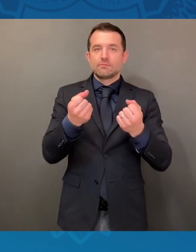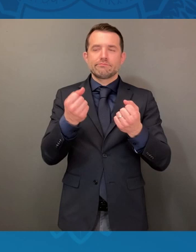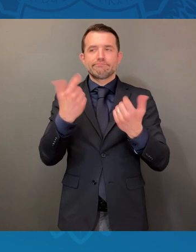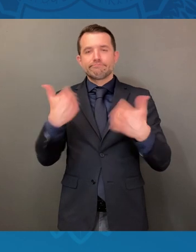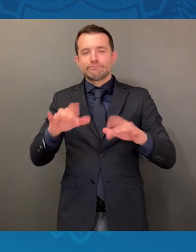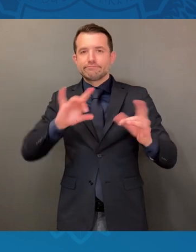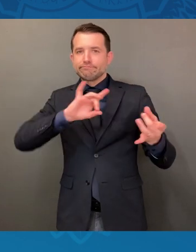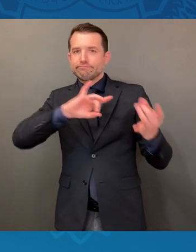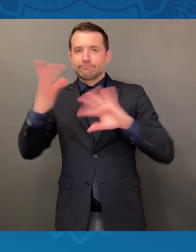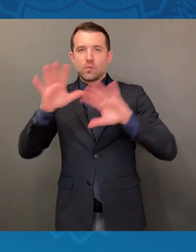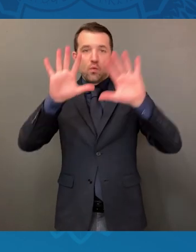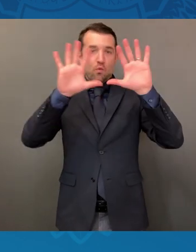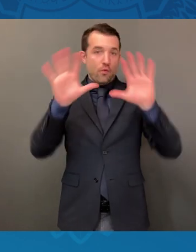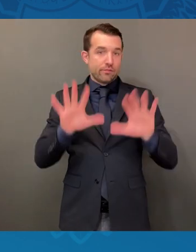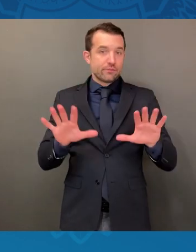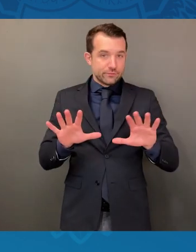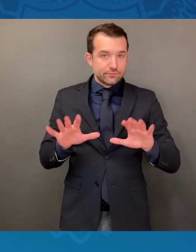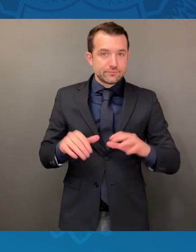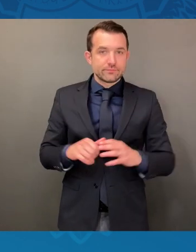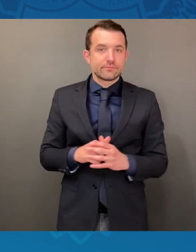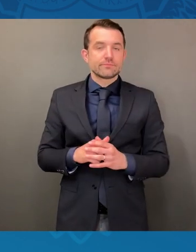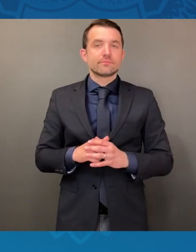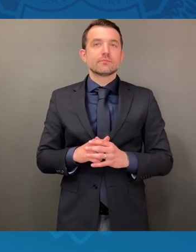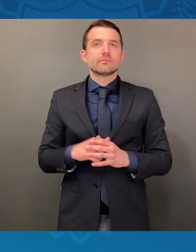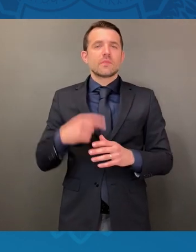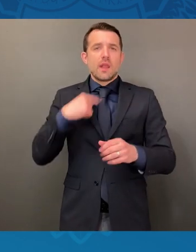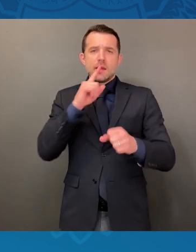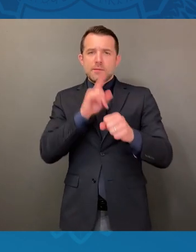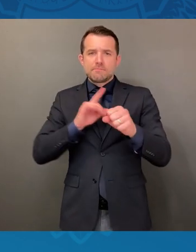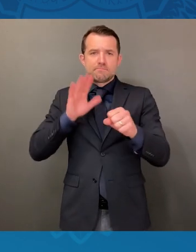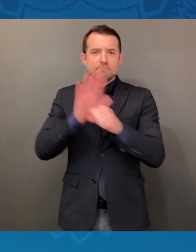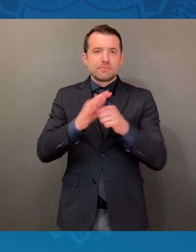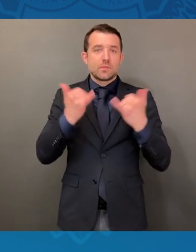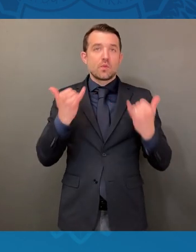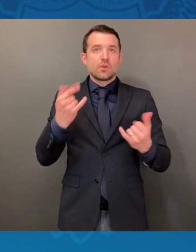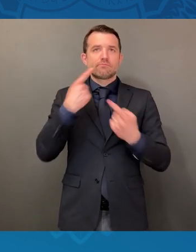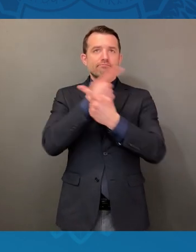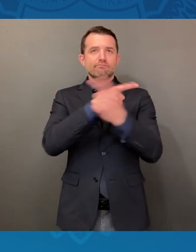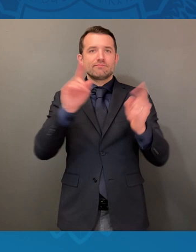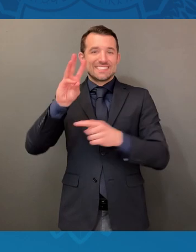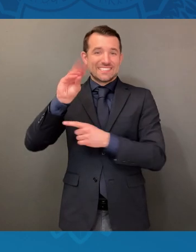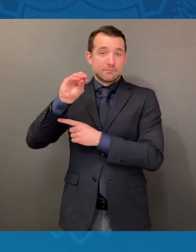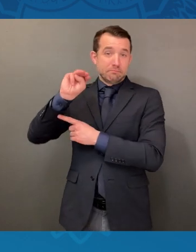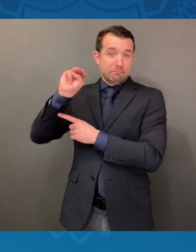today we are announcing $60 million from the bipartisan infrastructure law